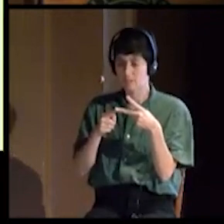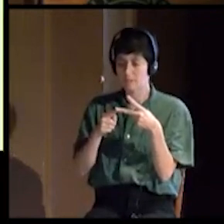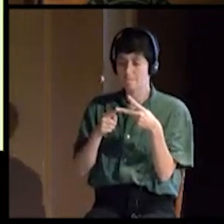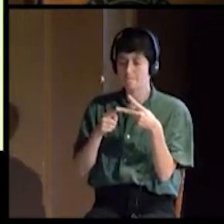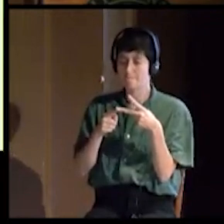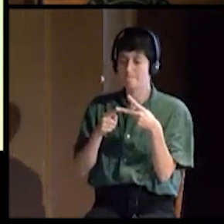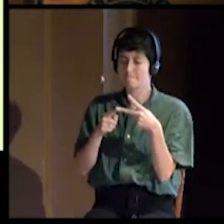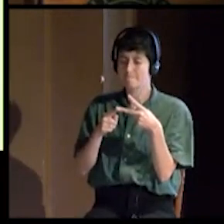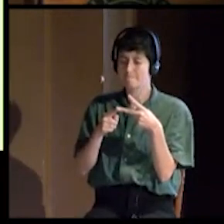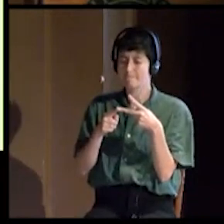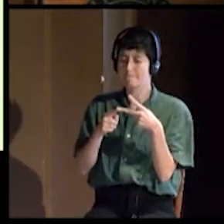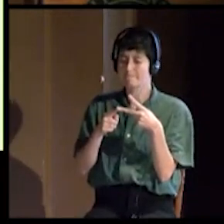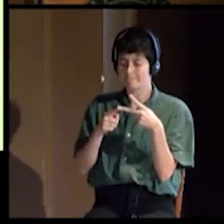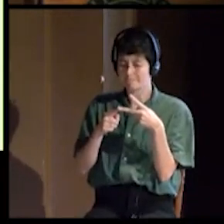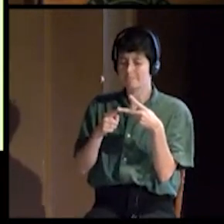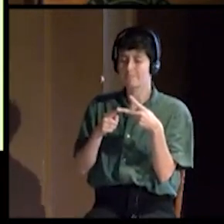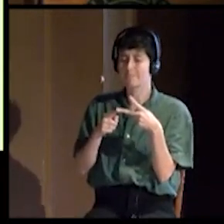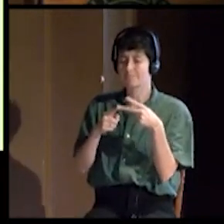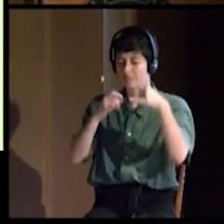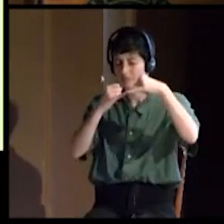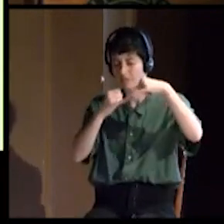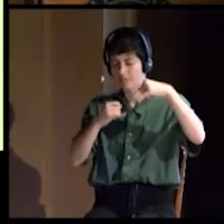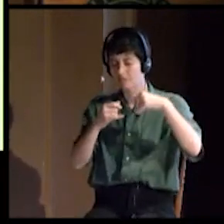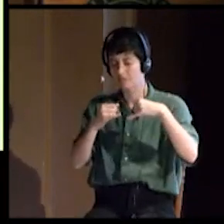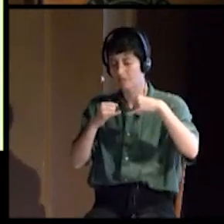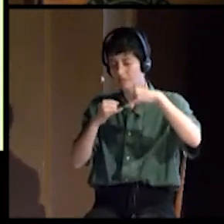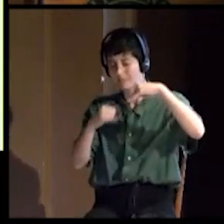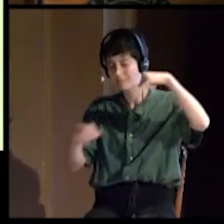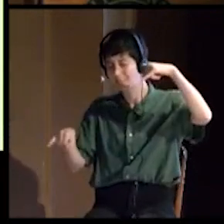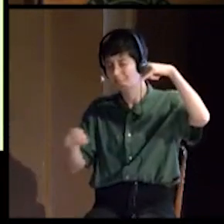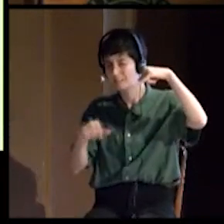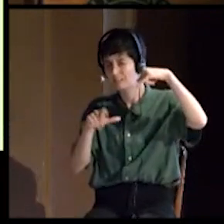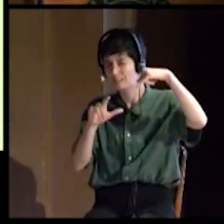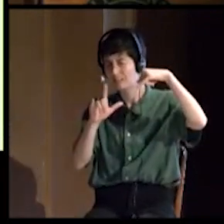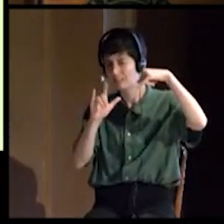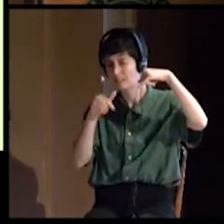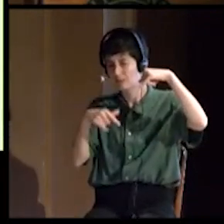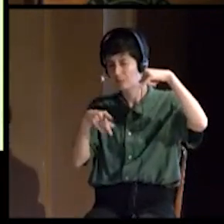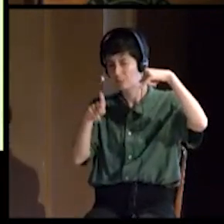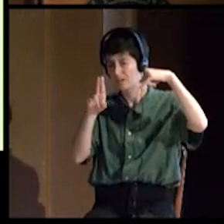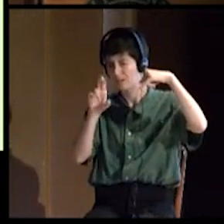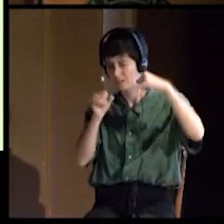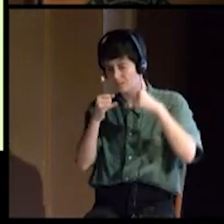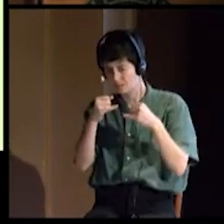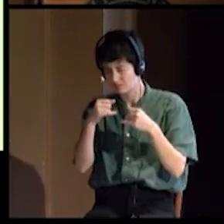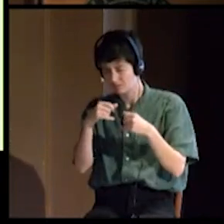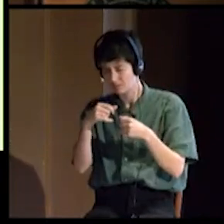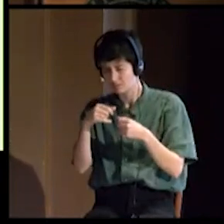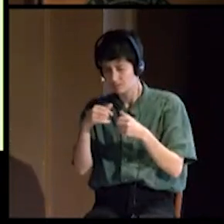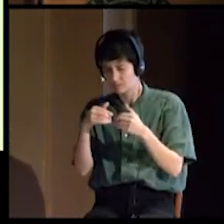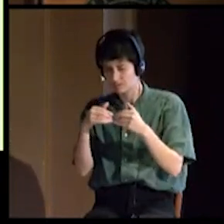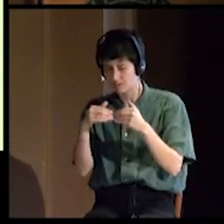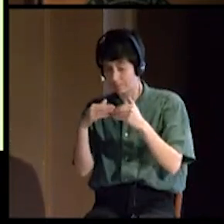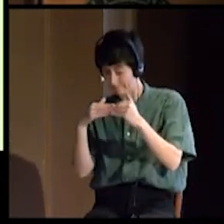So we started above the liquidous and then we brought it down to a final condition, and we grew gigantic crystals of feldspar.